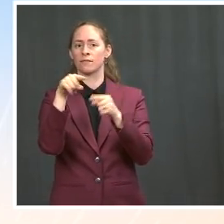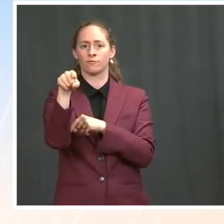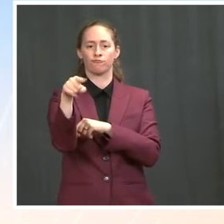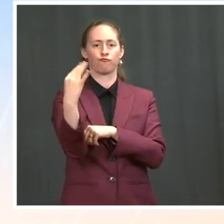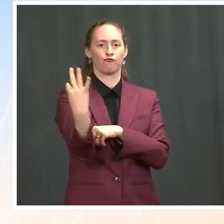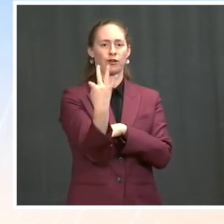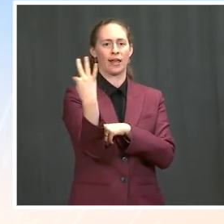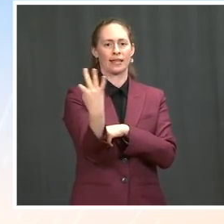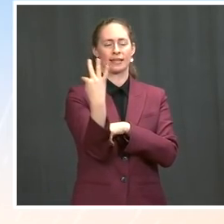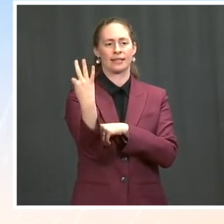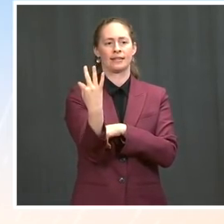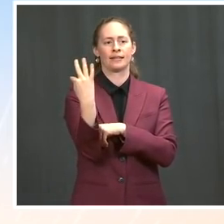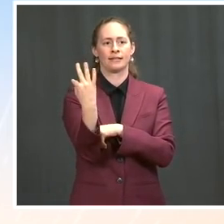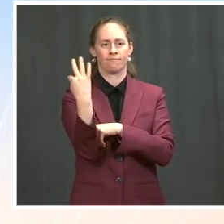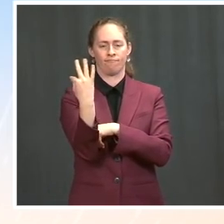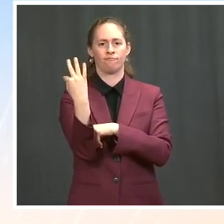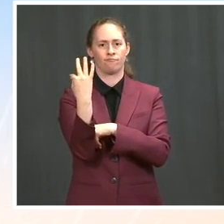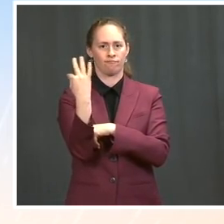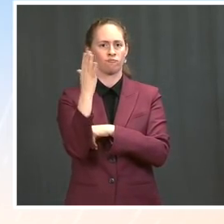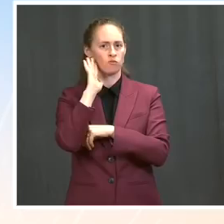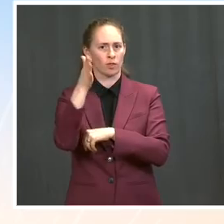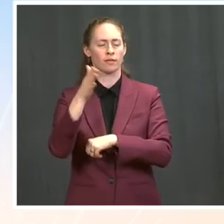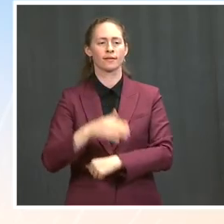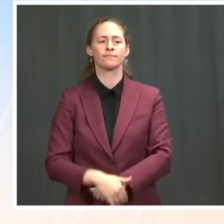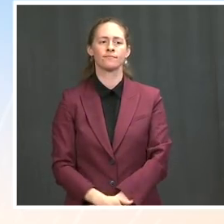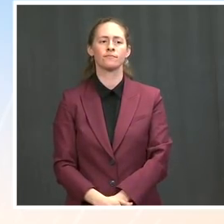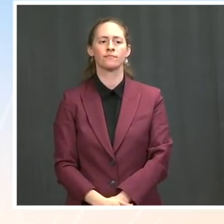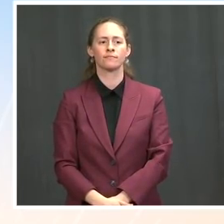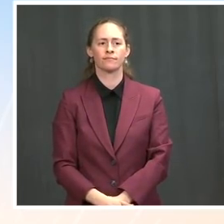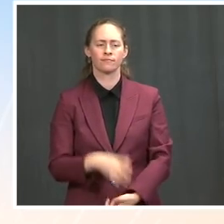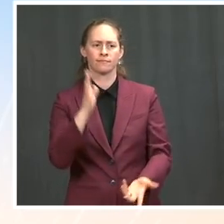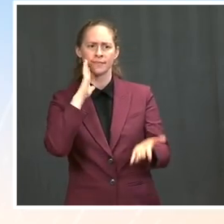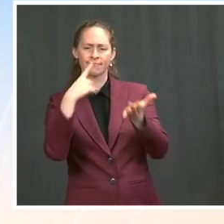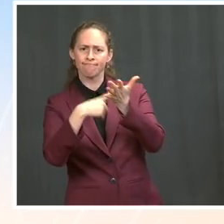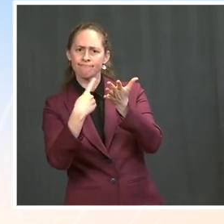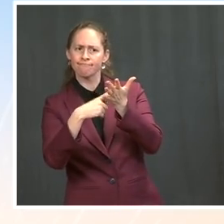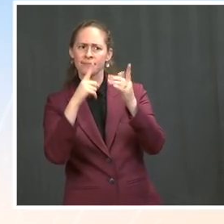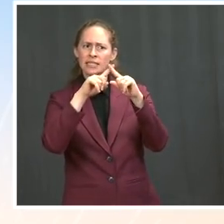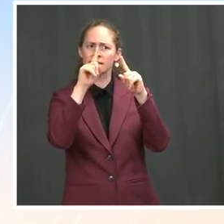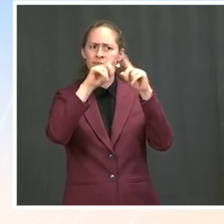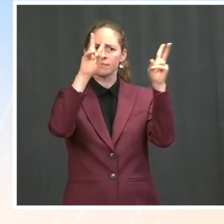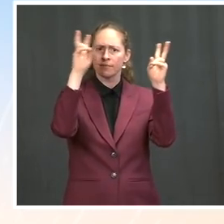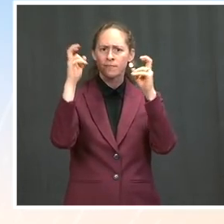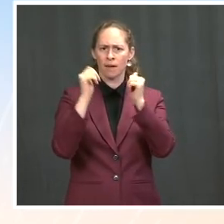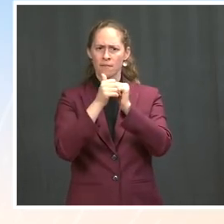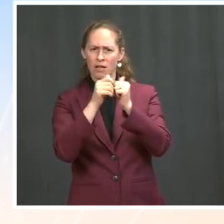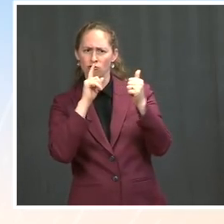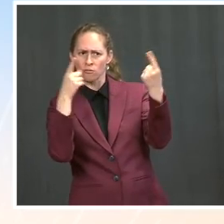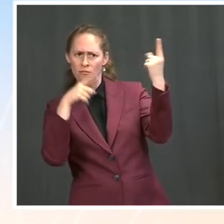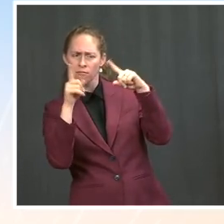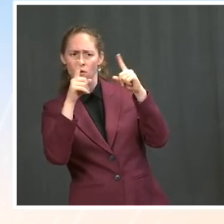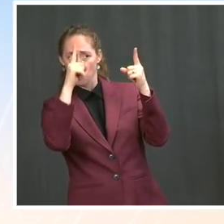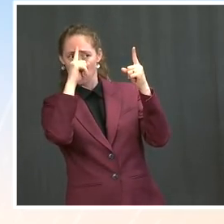to be to continue to discuss how we can work together to ensure that Afghanistan never again becomes a safe haven for terrorist groups